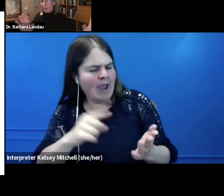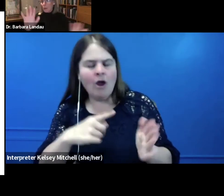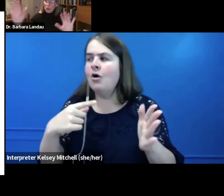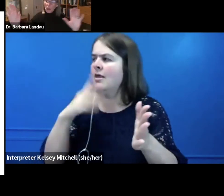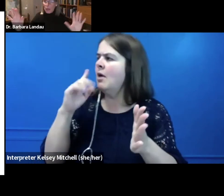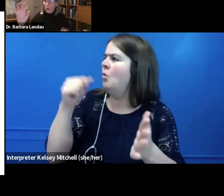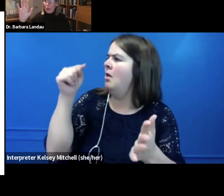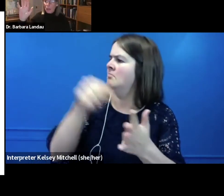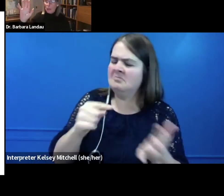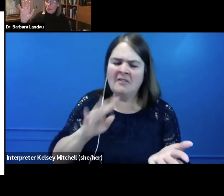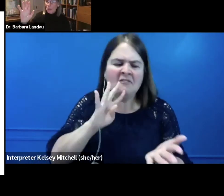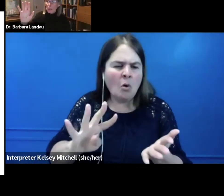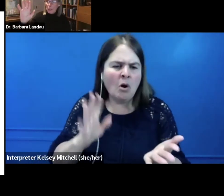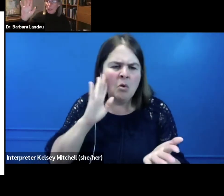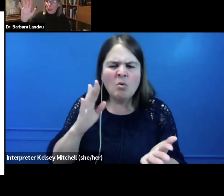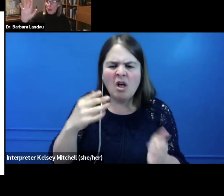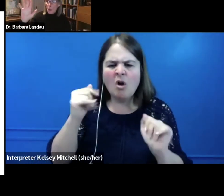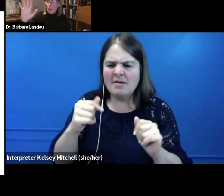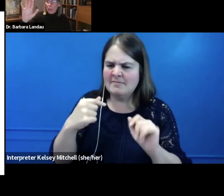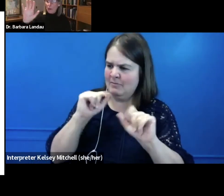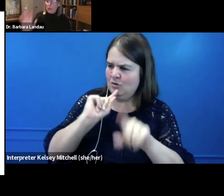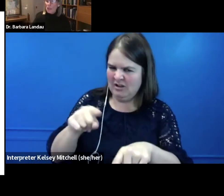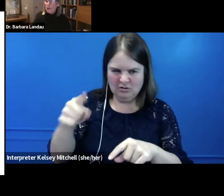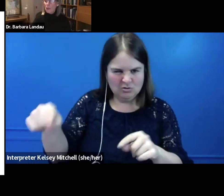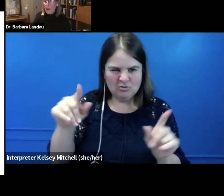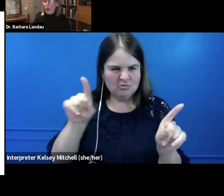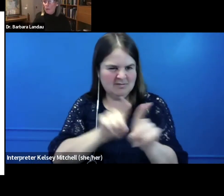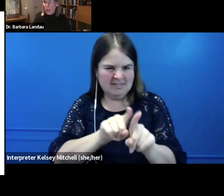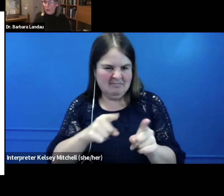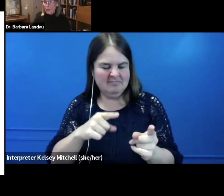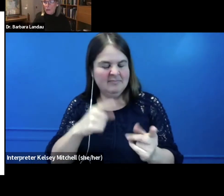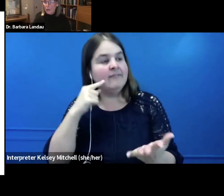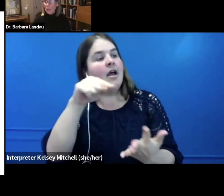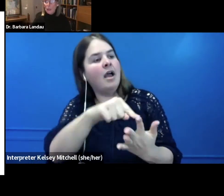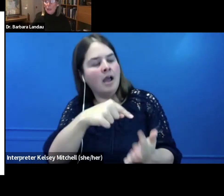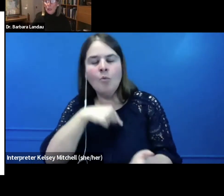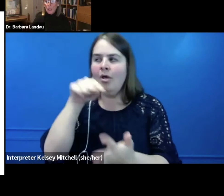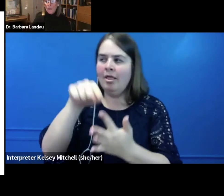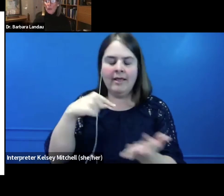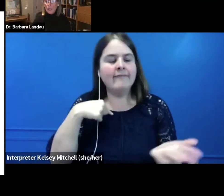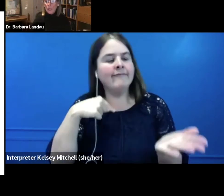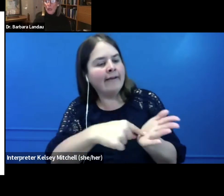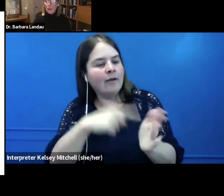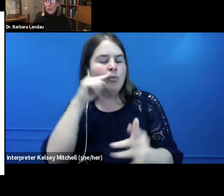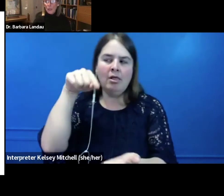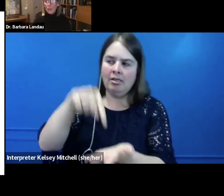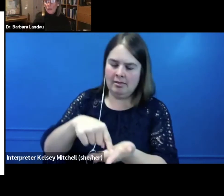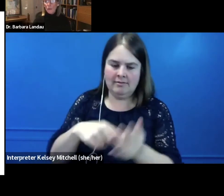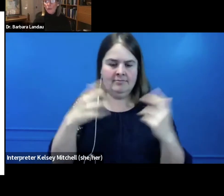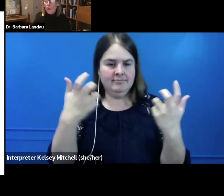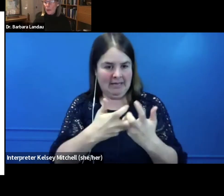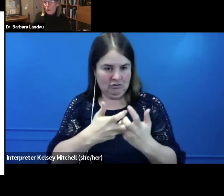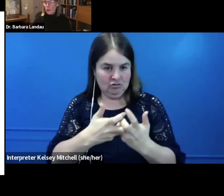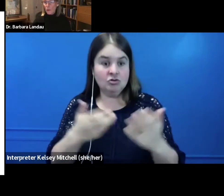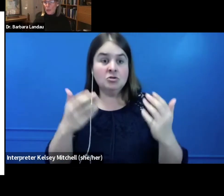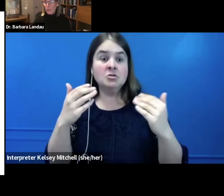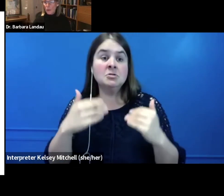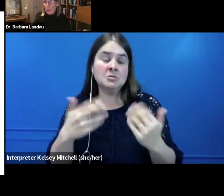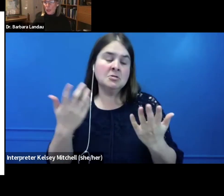of you in there who are listening will get every single spot right if you look at younger kids